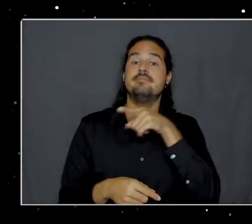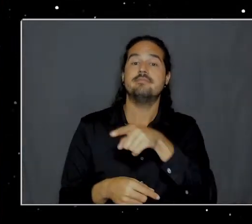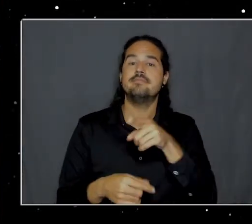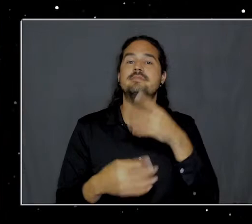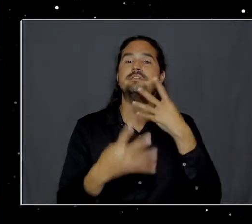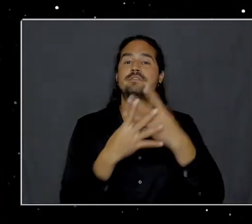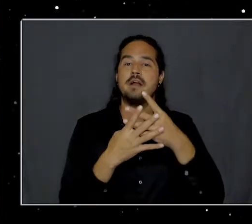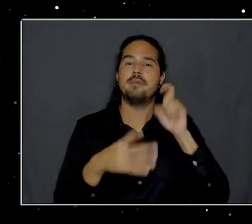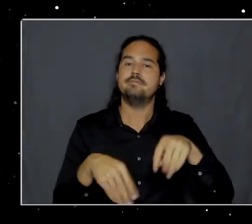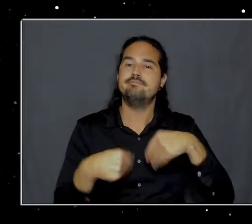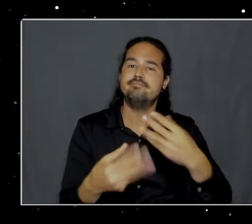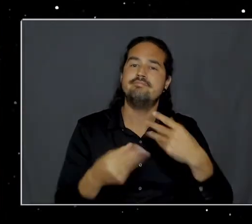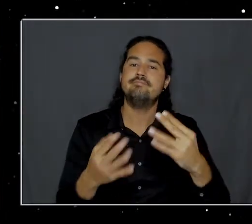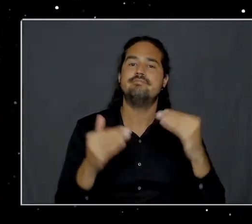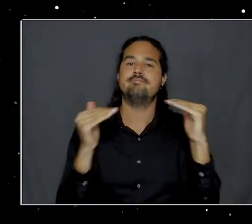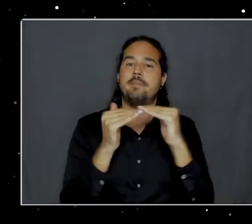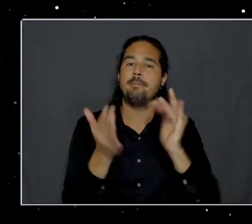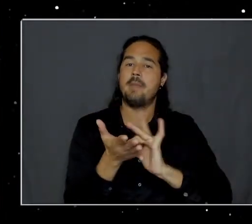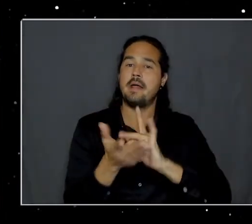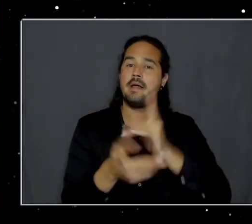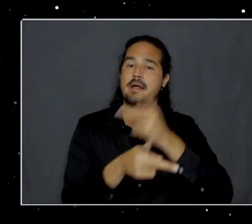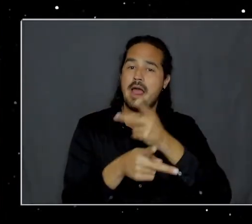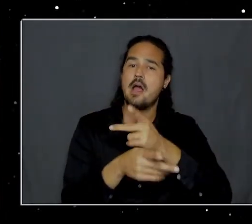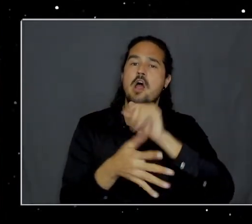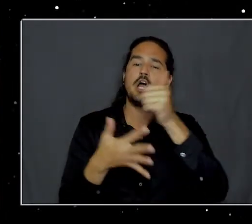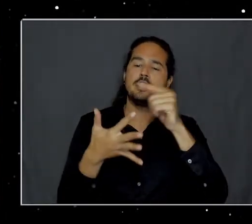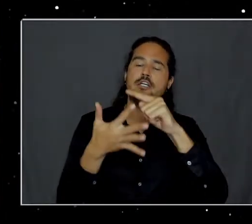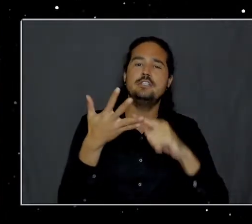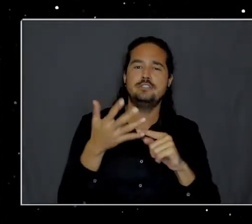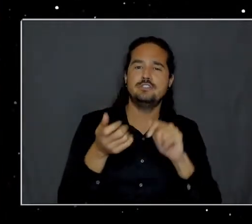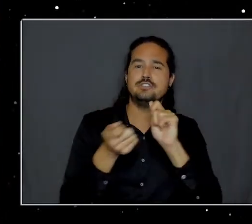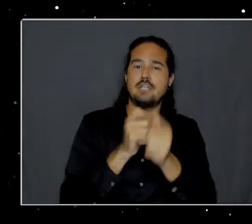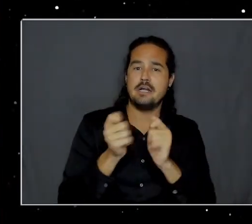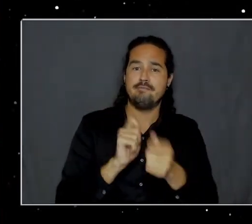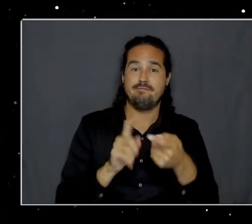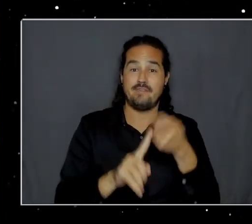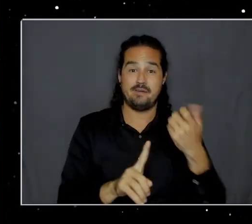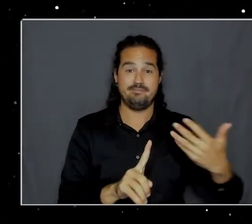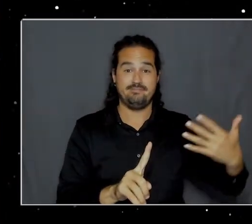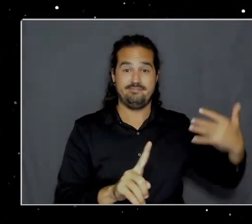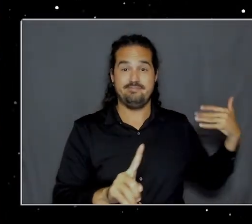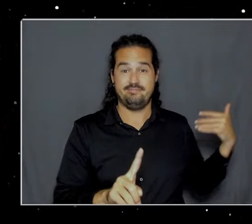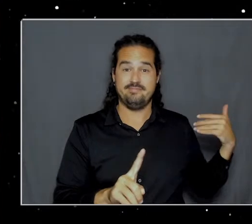HOST OF OTHER CHANGES FROM THE